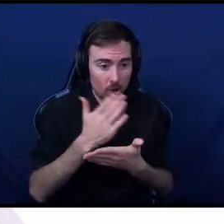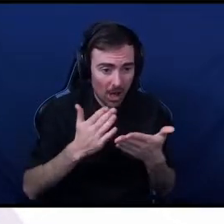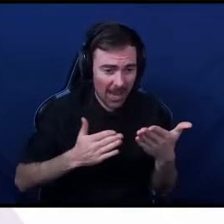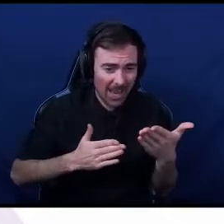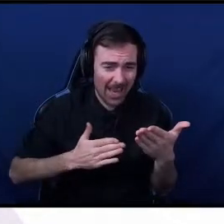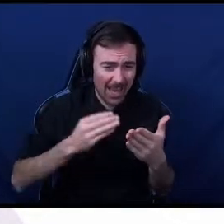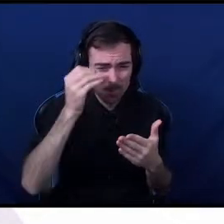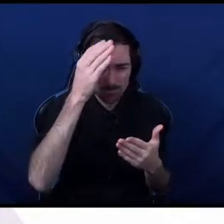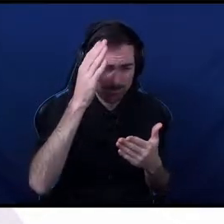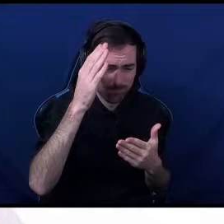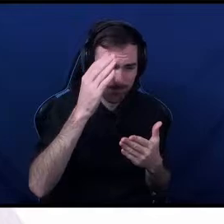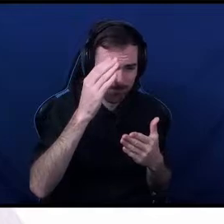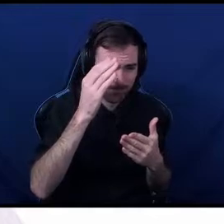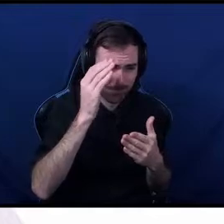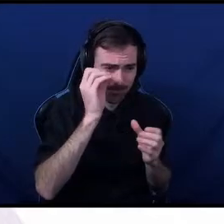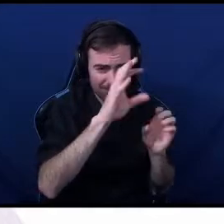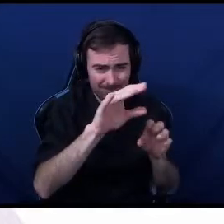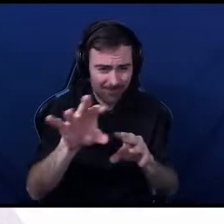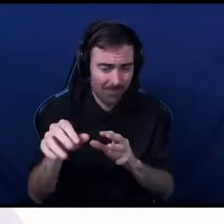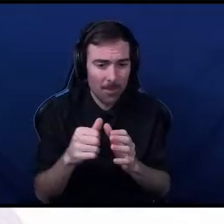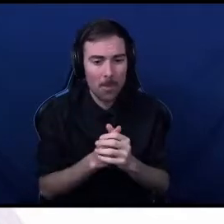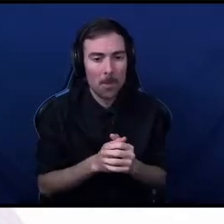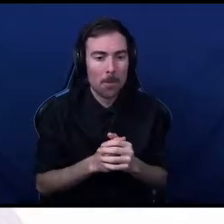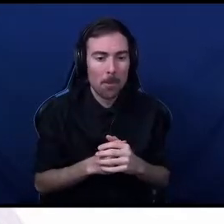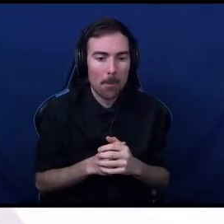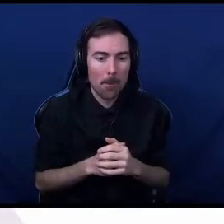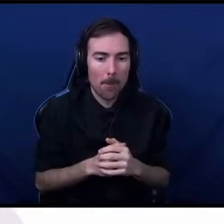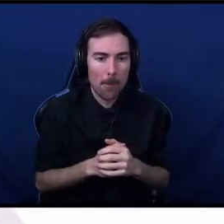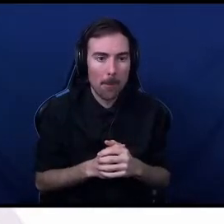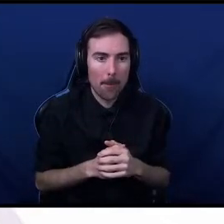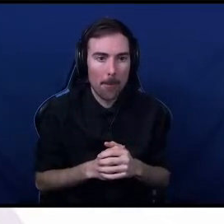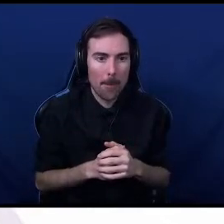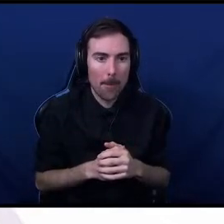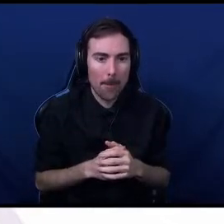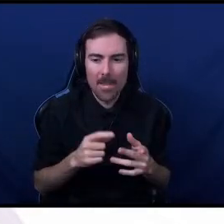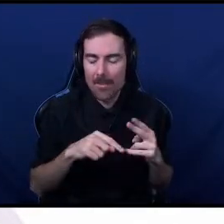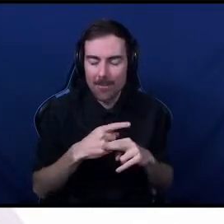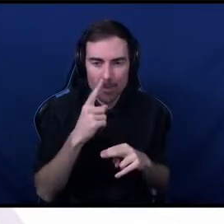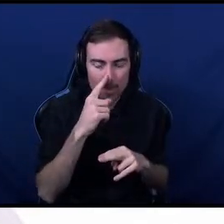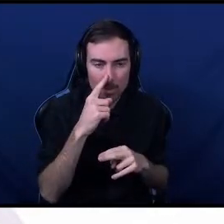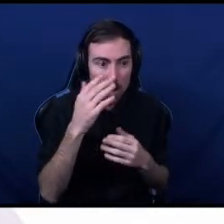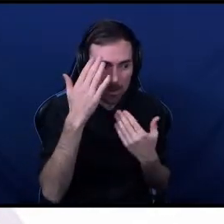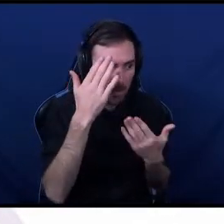when it comes to situations where people it's unknown, and there's always fear of unknown when you're designing for